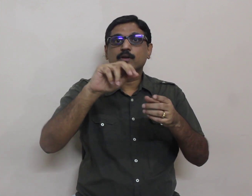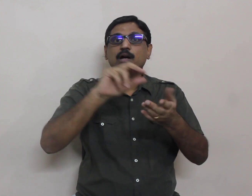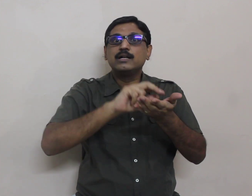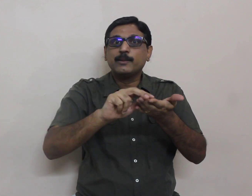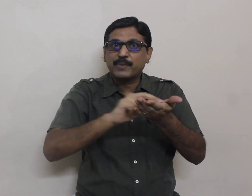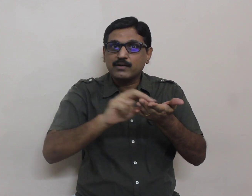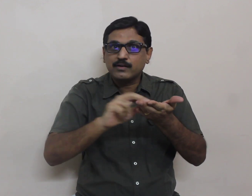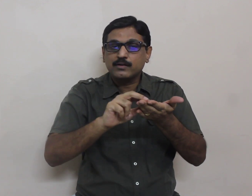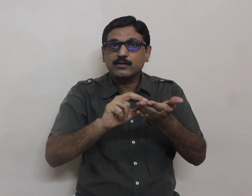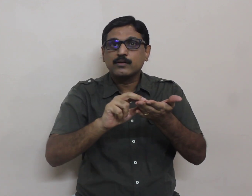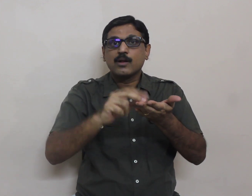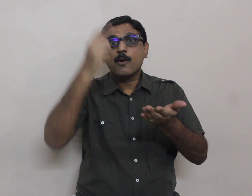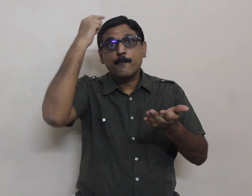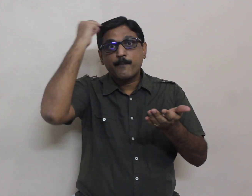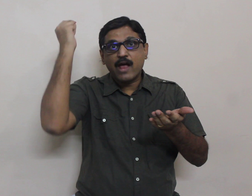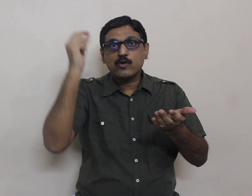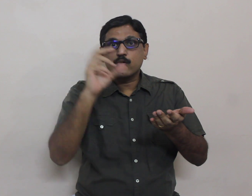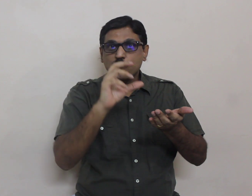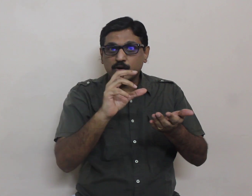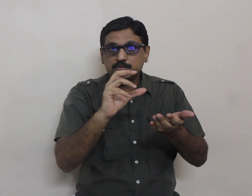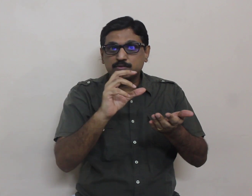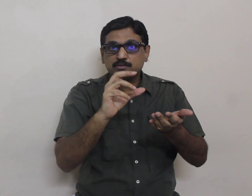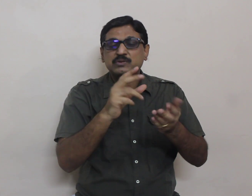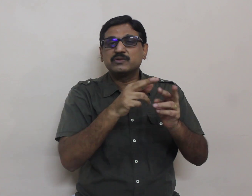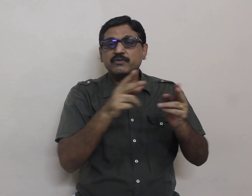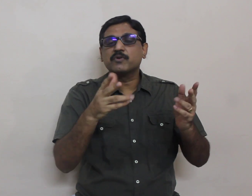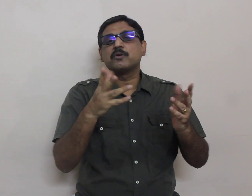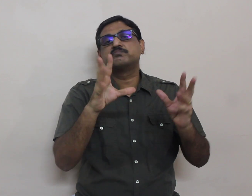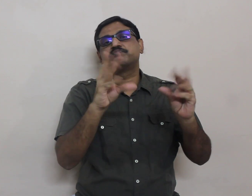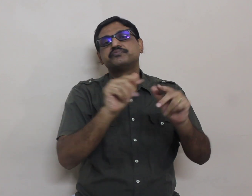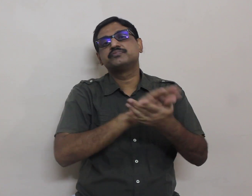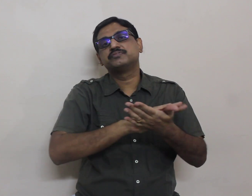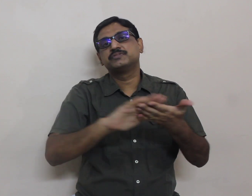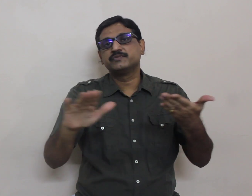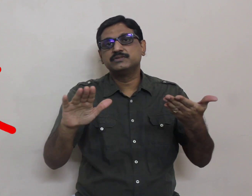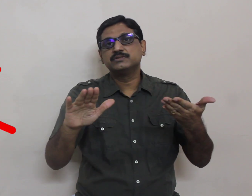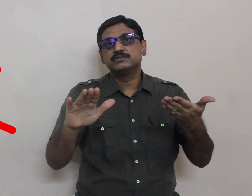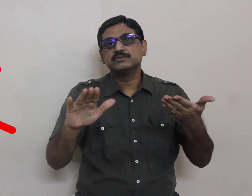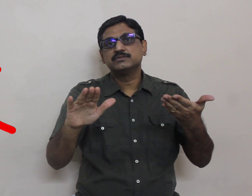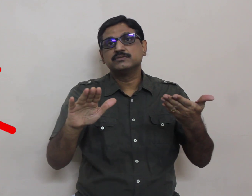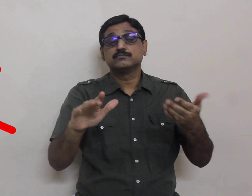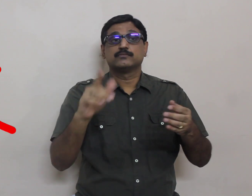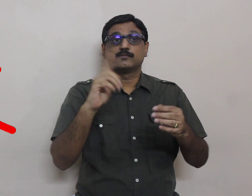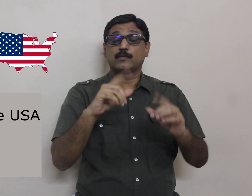Oil, Rubber and Black Coal